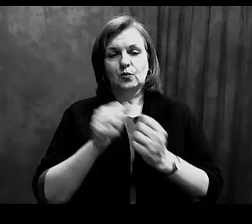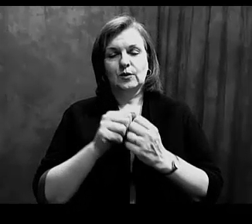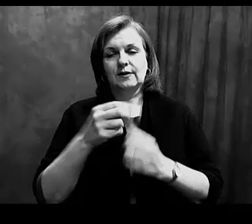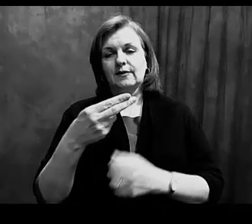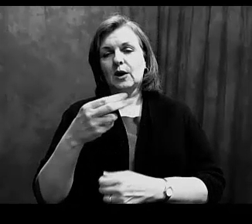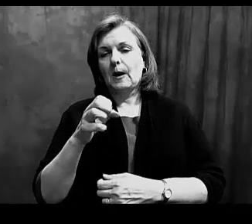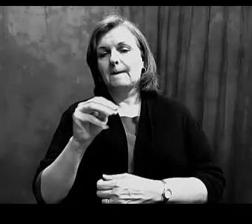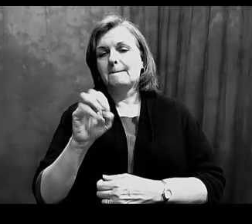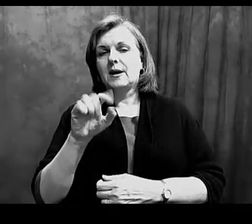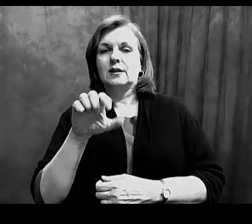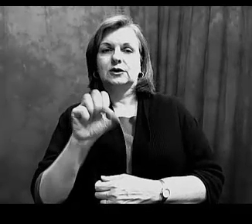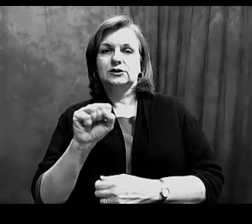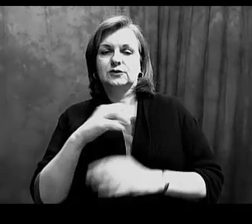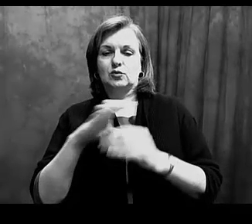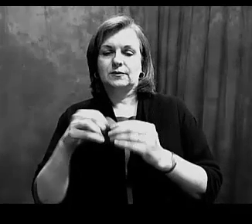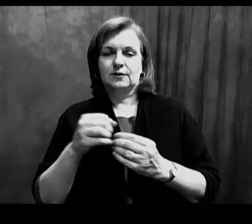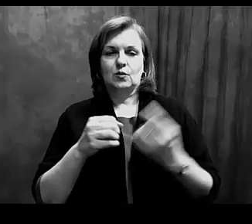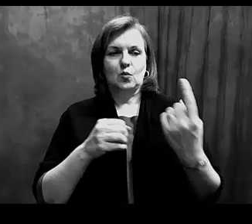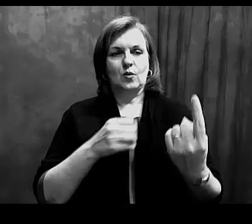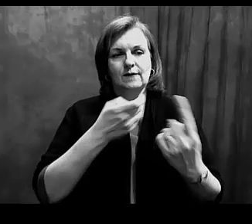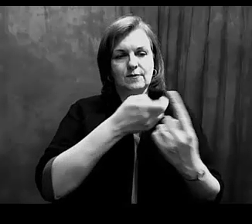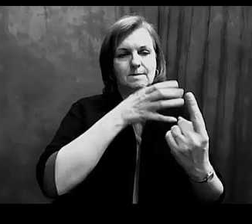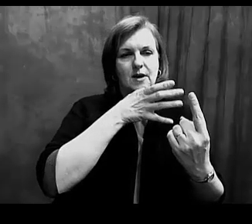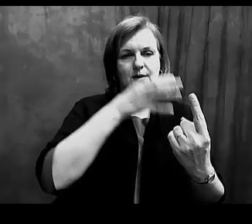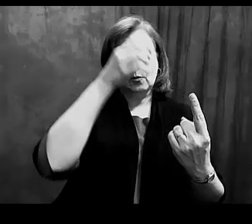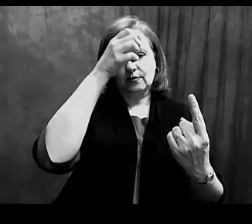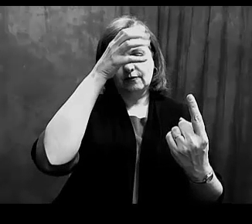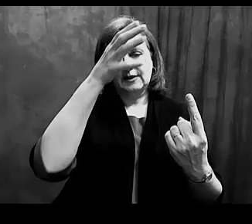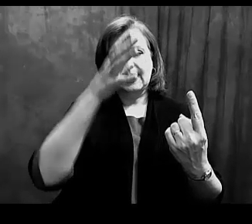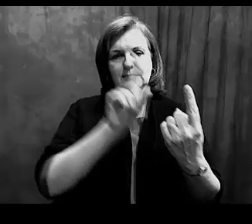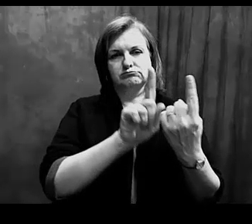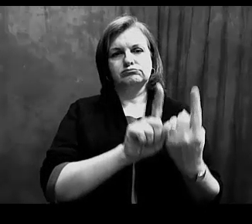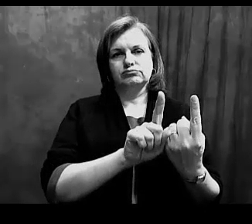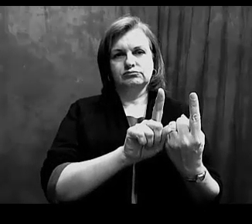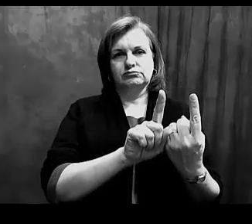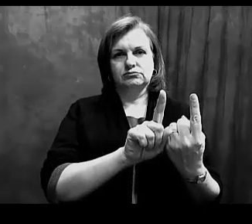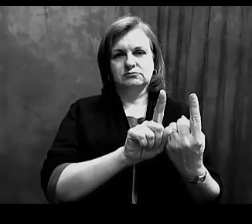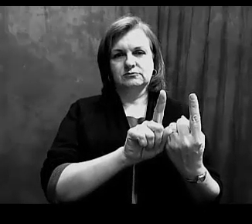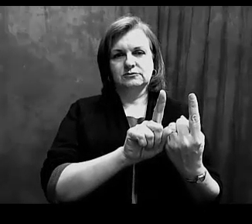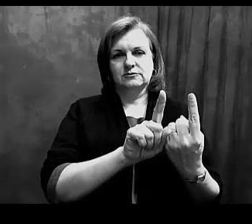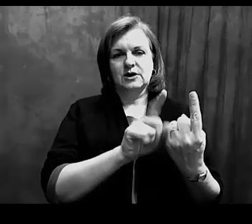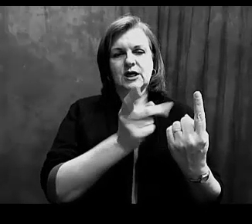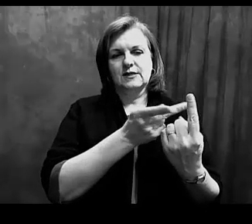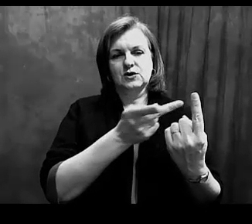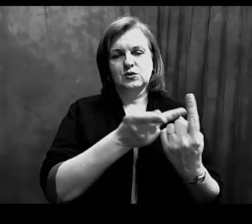the homologous chromosome so if this is one for mom and one from dad